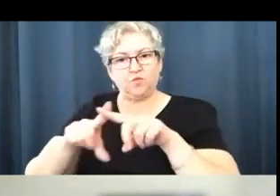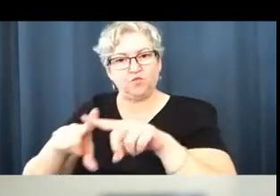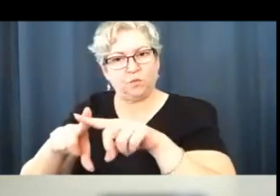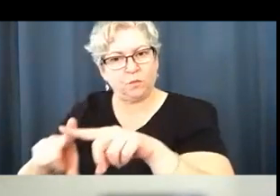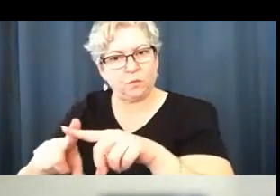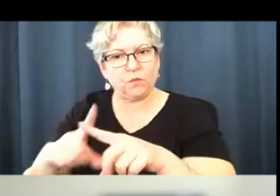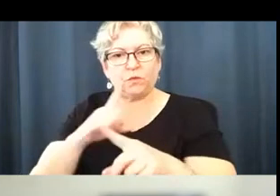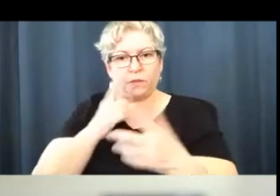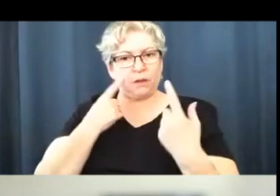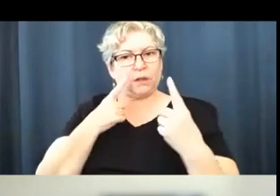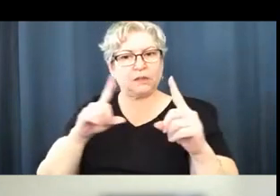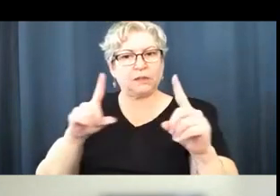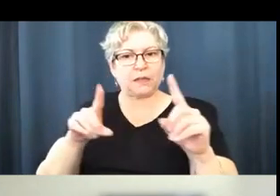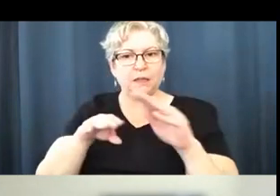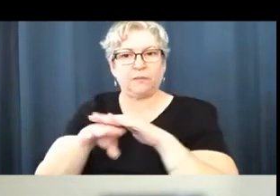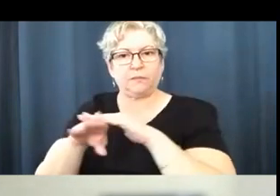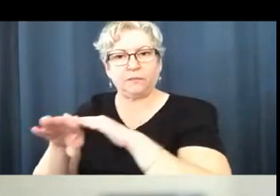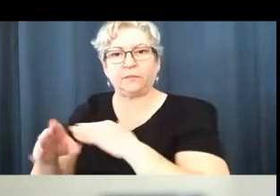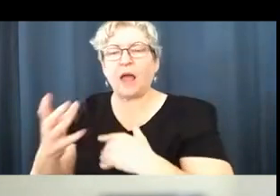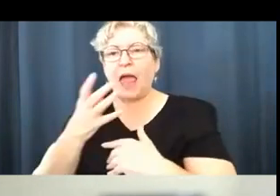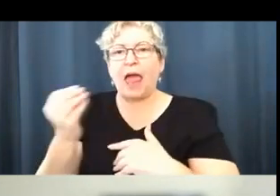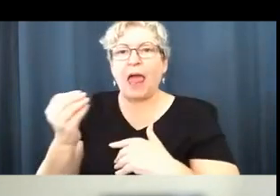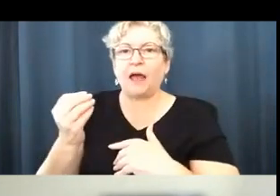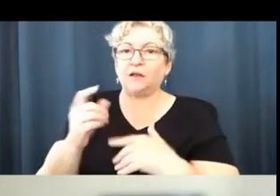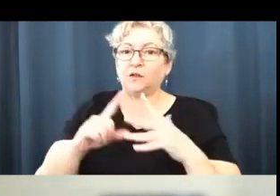to be accessible and inclusive. And it starts with just saying okay,